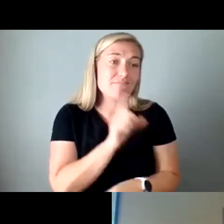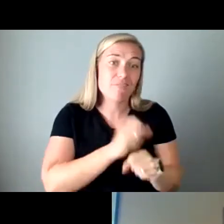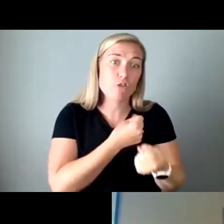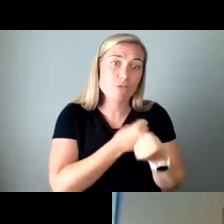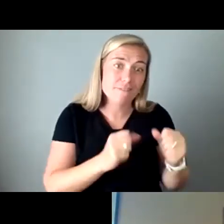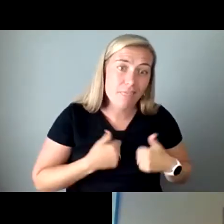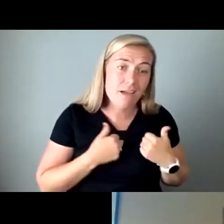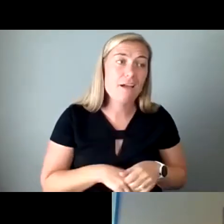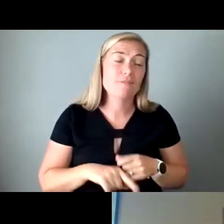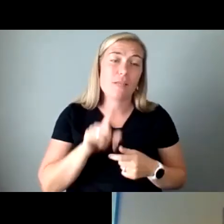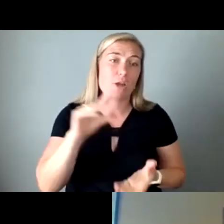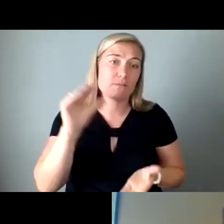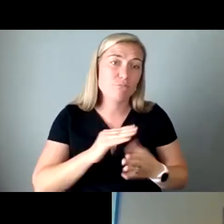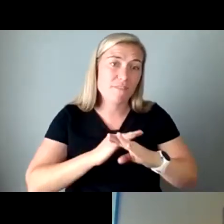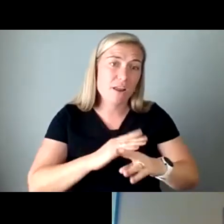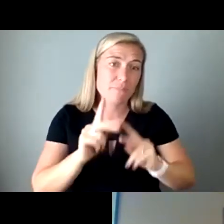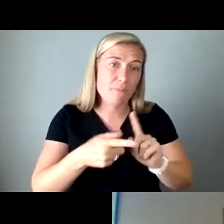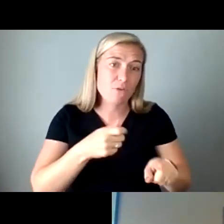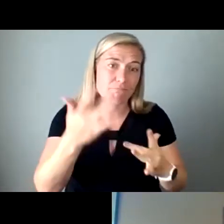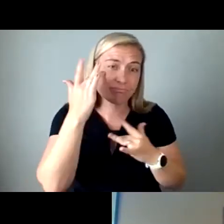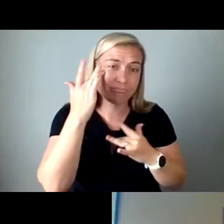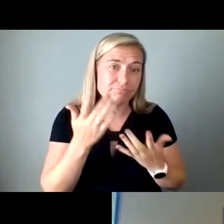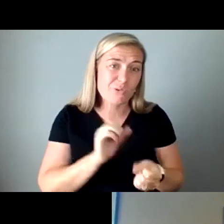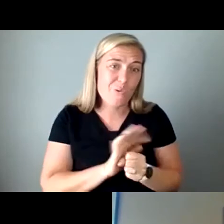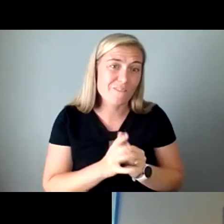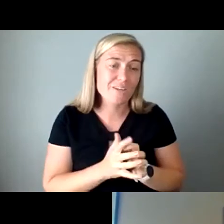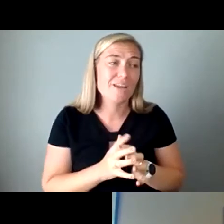from becoming infected with COVID. I think that's your first